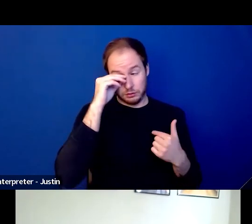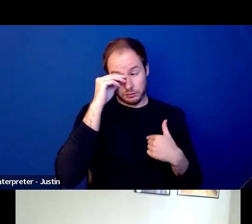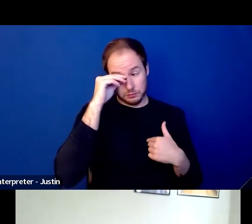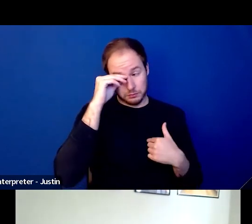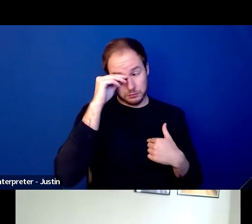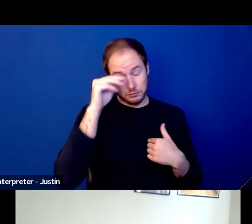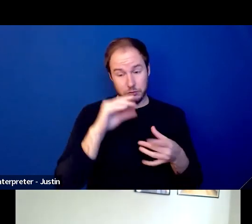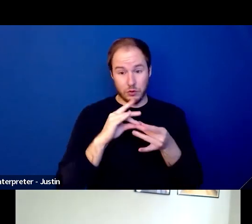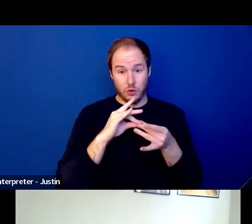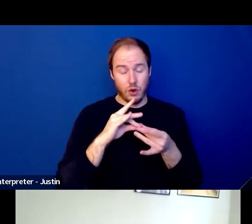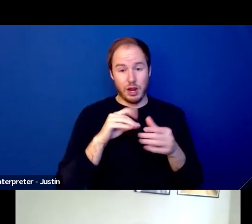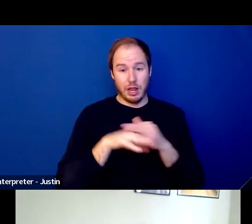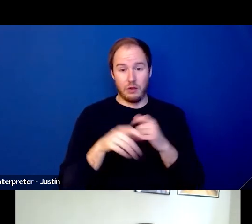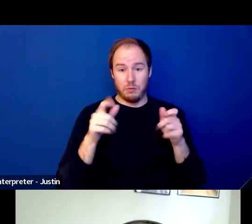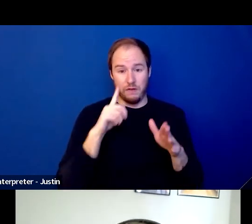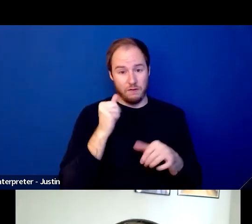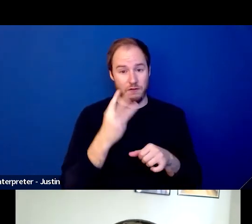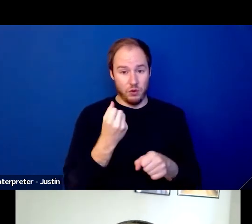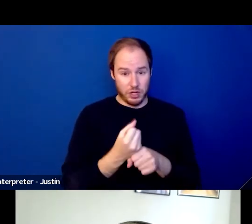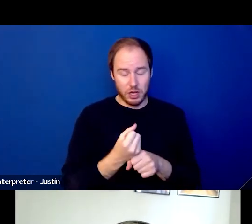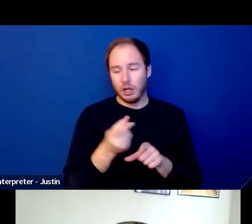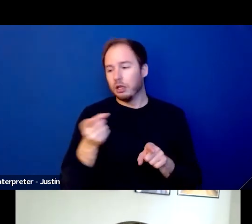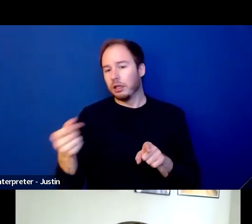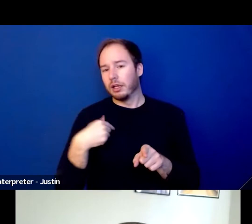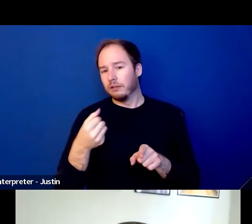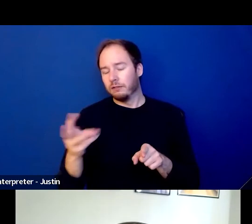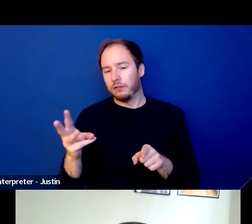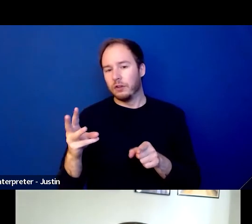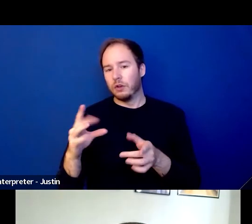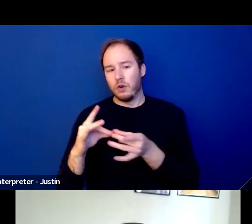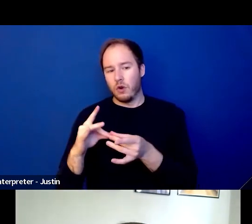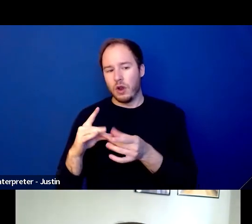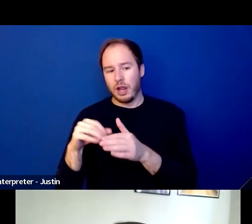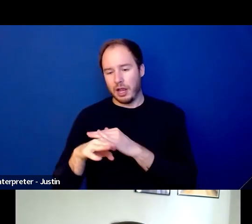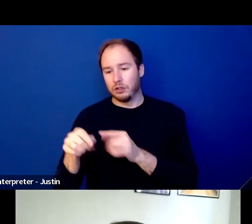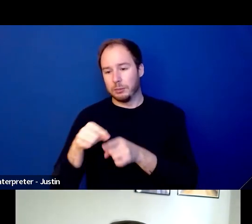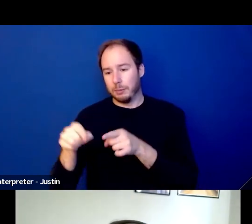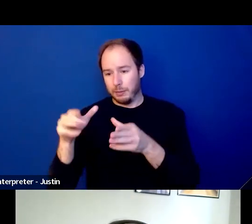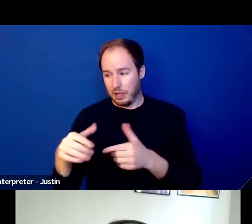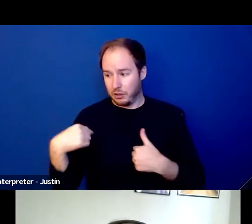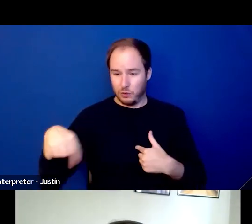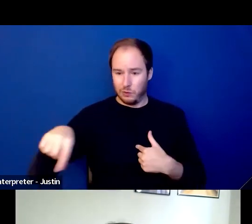for a few years. We also have a couple Coordinated Entry Specialists. We make a concerted effort